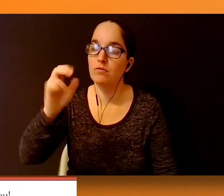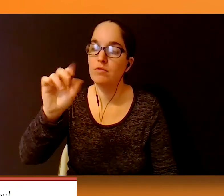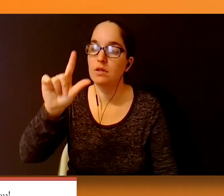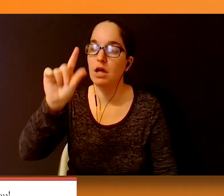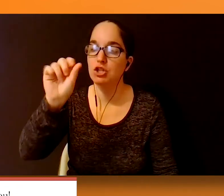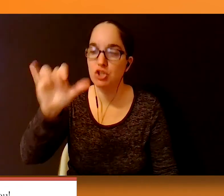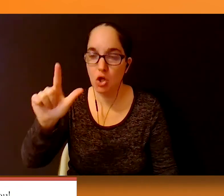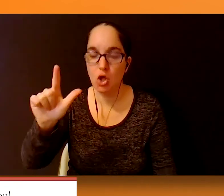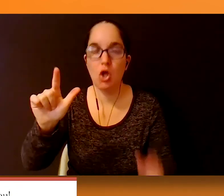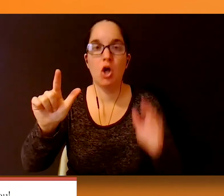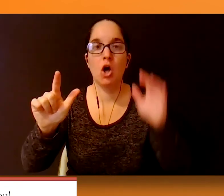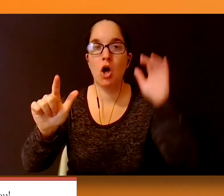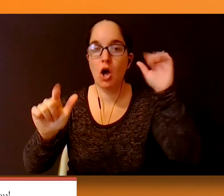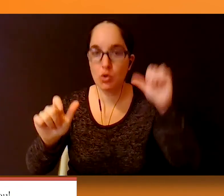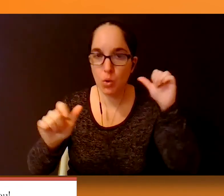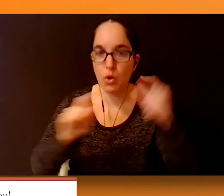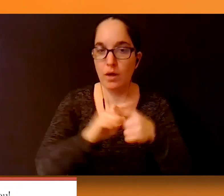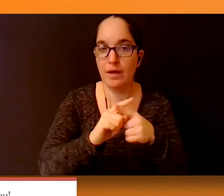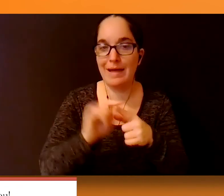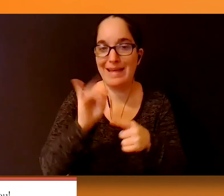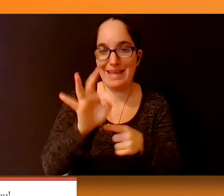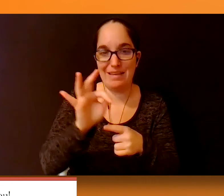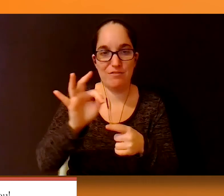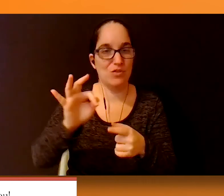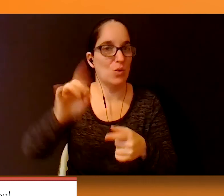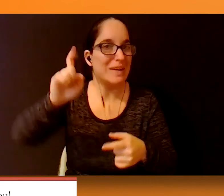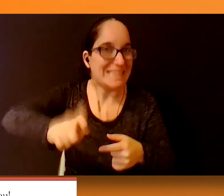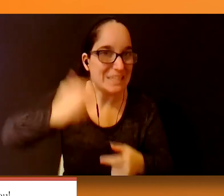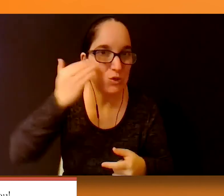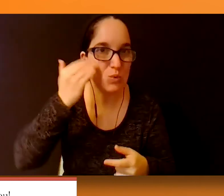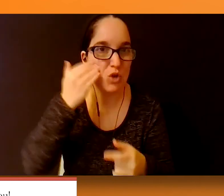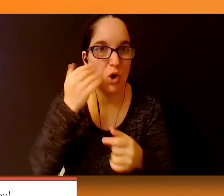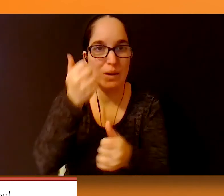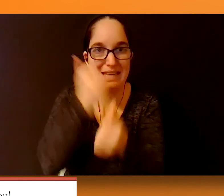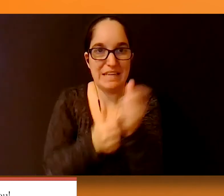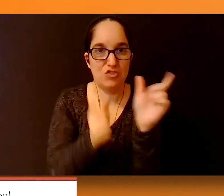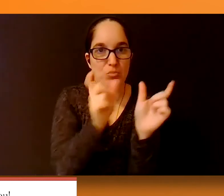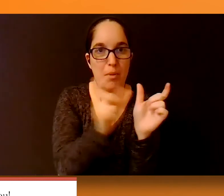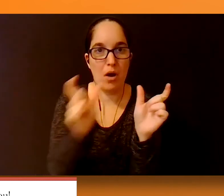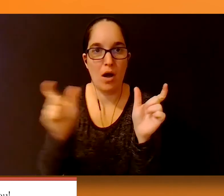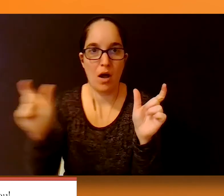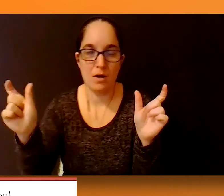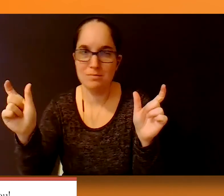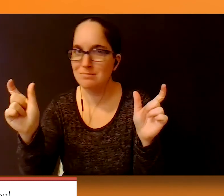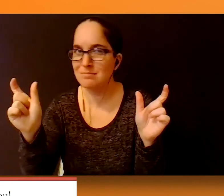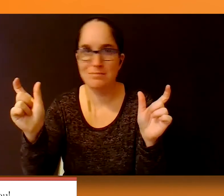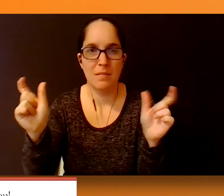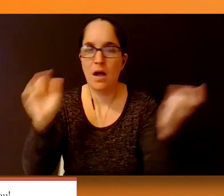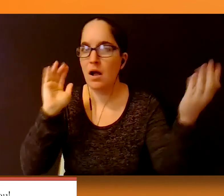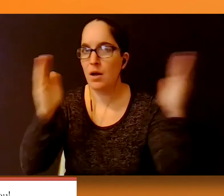So, them needing to know those word parts becomes more important than sound-based